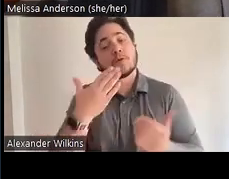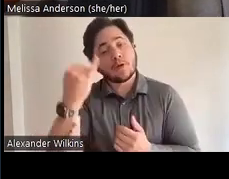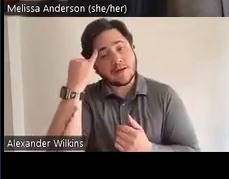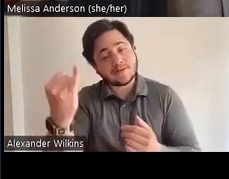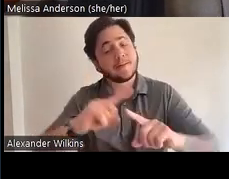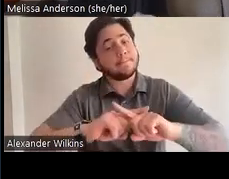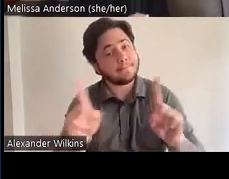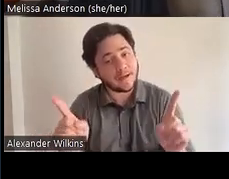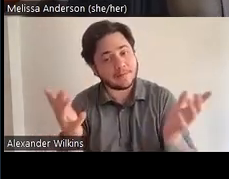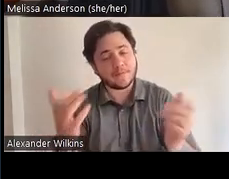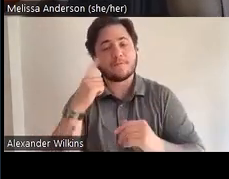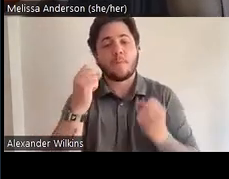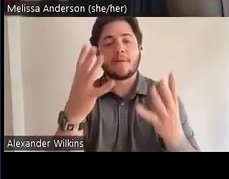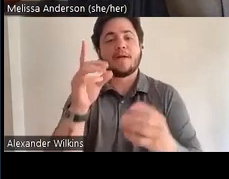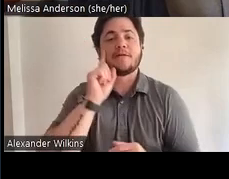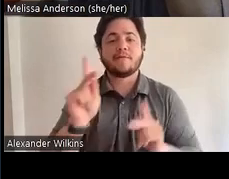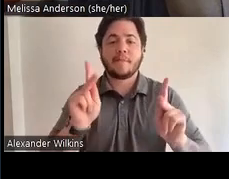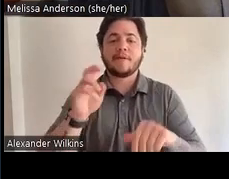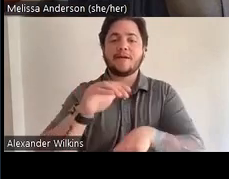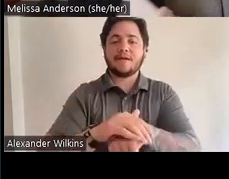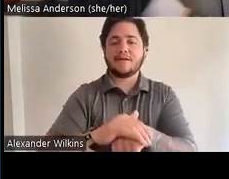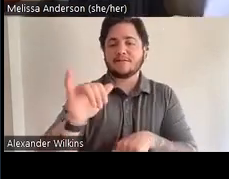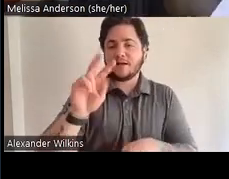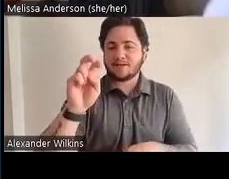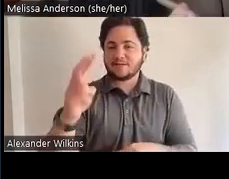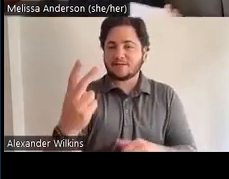"Well, why can't you just write back and forth?" It might be a good idea, but for most deaf people,